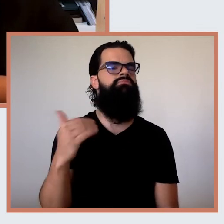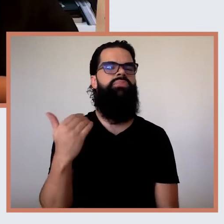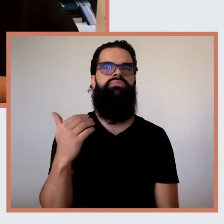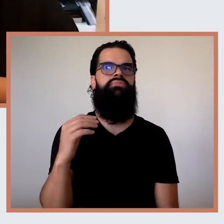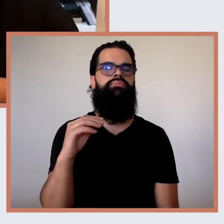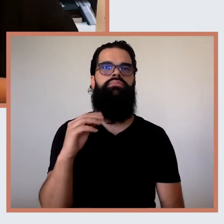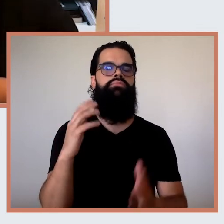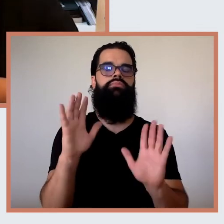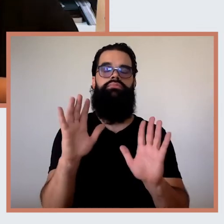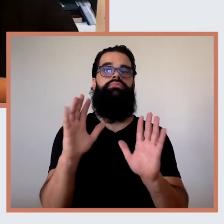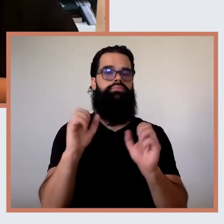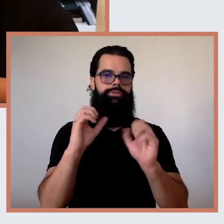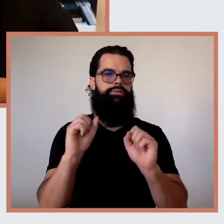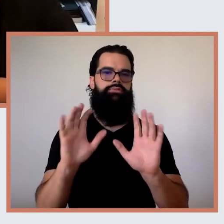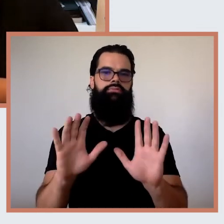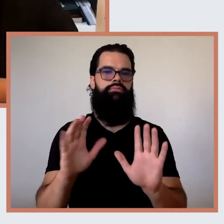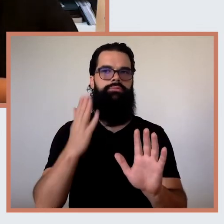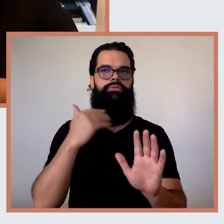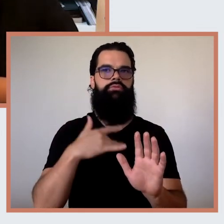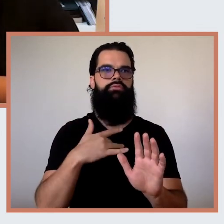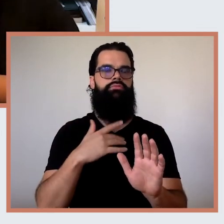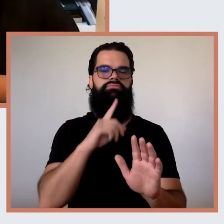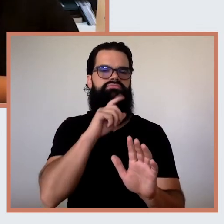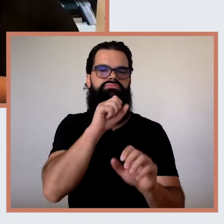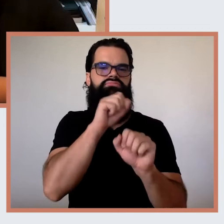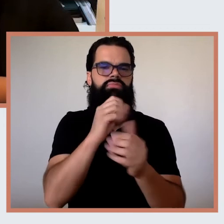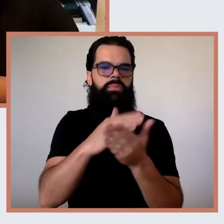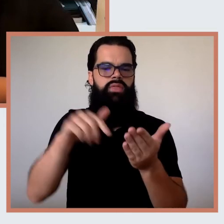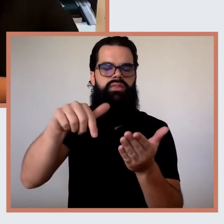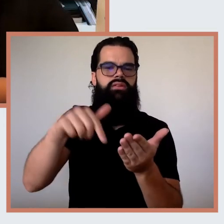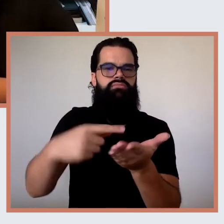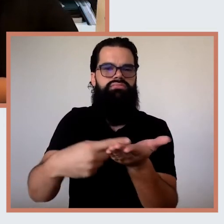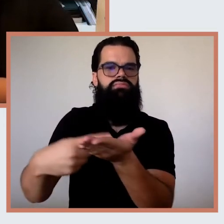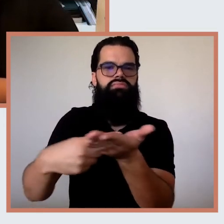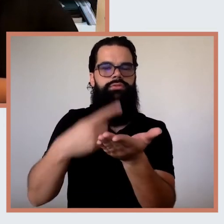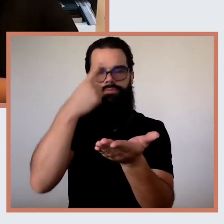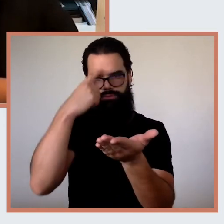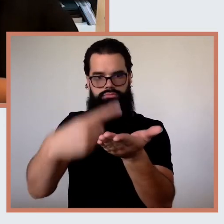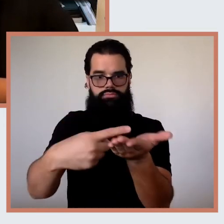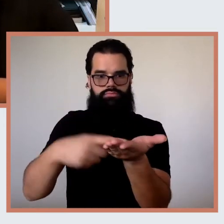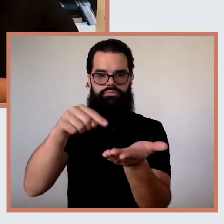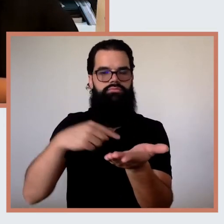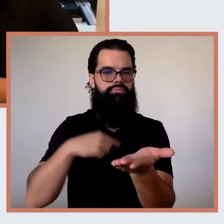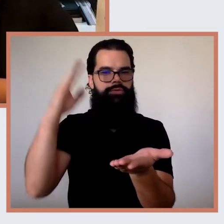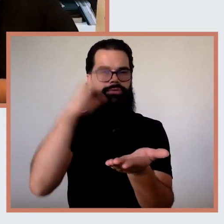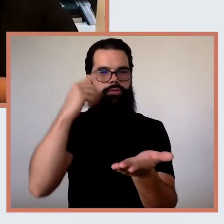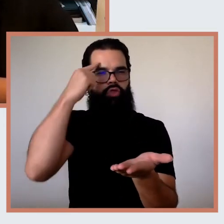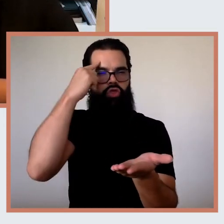I am so fascinated. I love that I'm part of this with you guys, because these are things I don't think about.